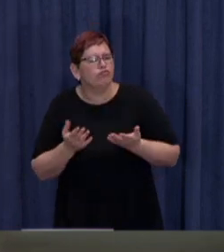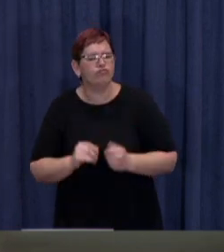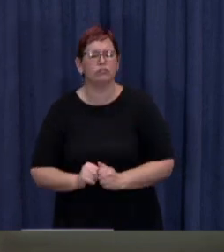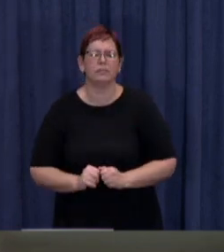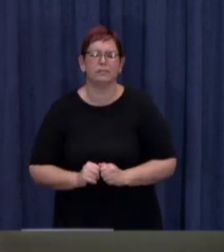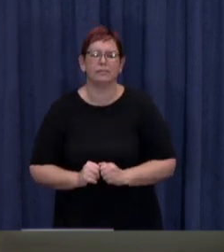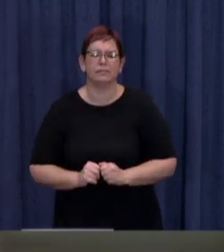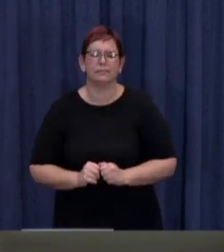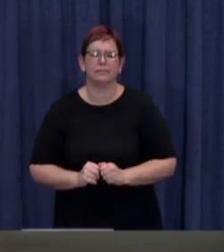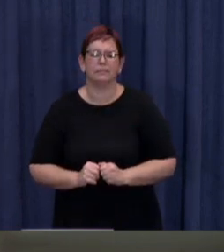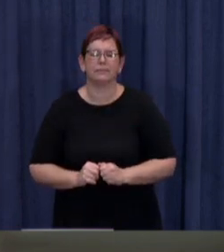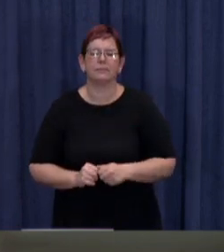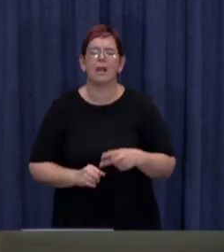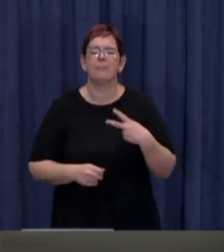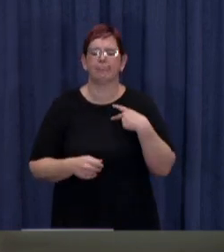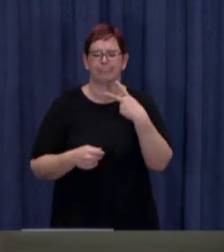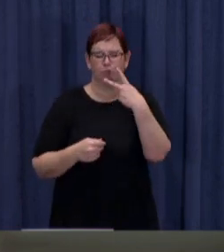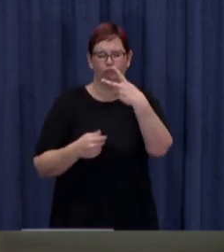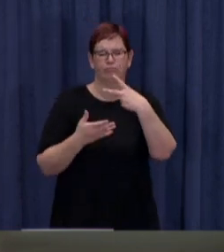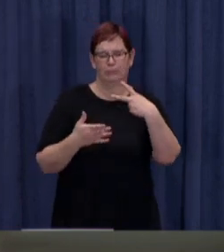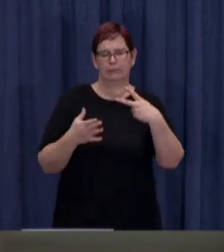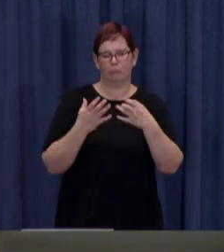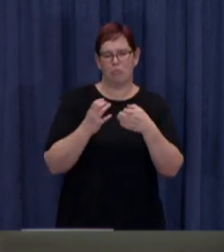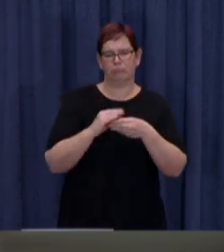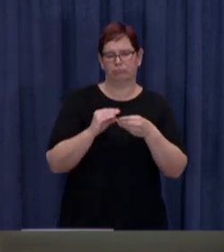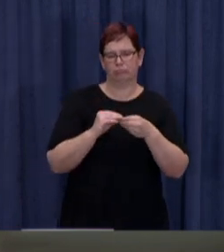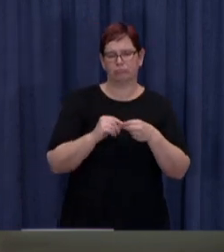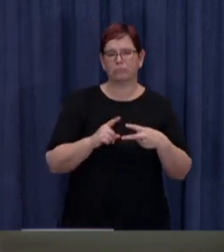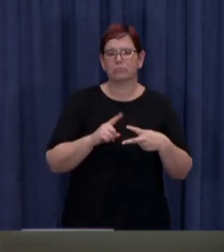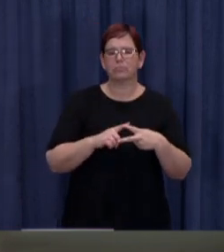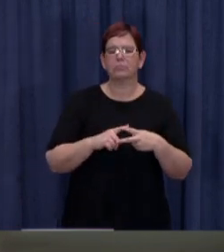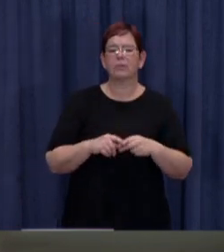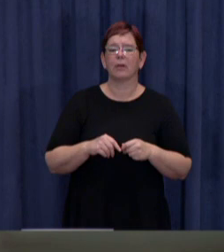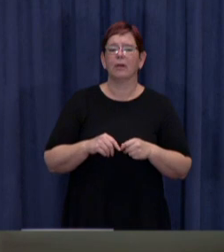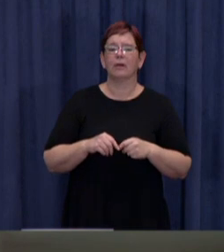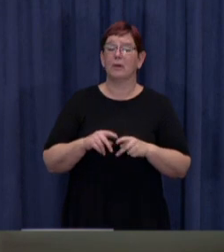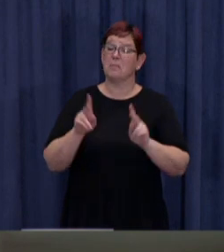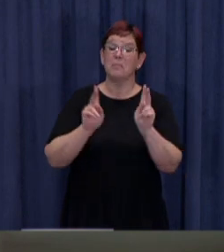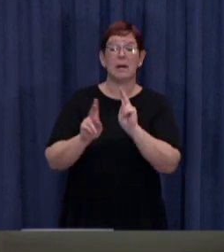especially those people continue to go to work no my daughter is a doctor and I talked to her this morning